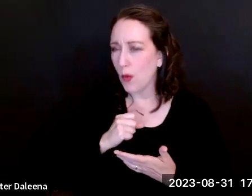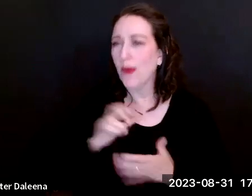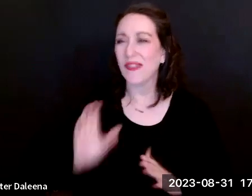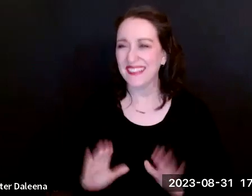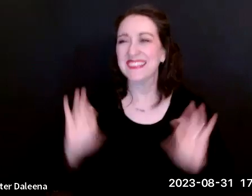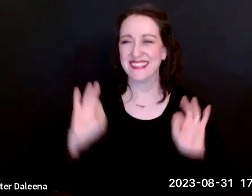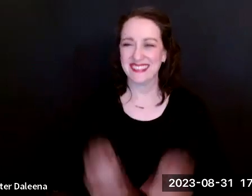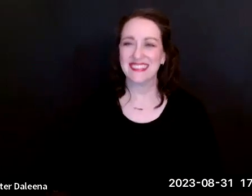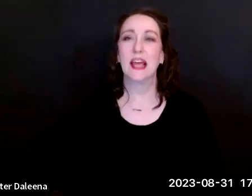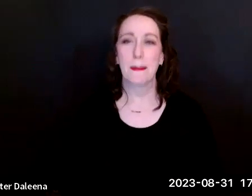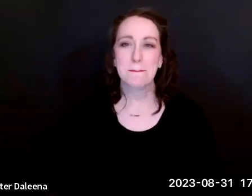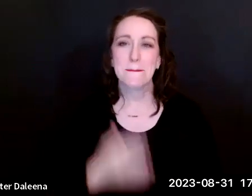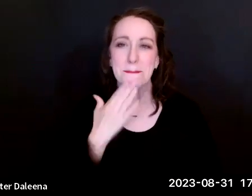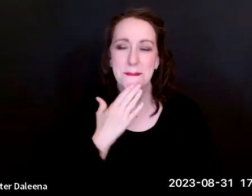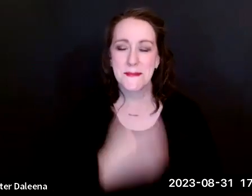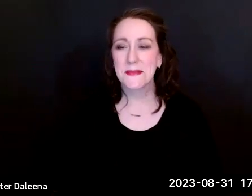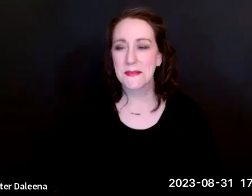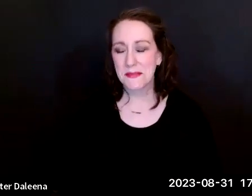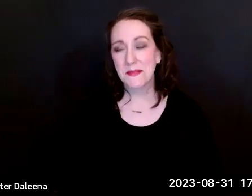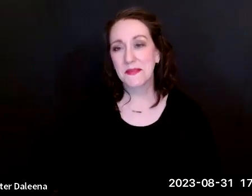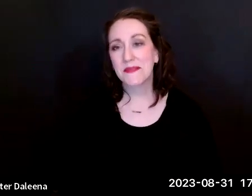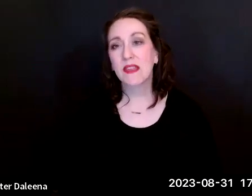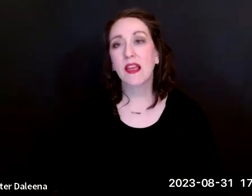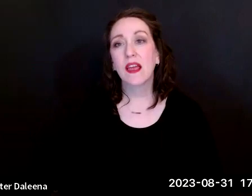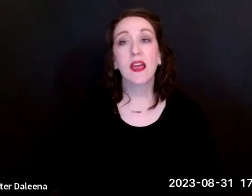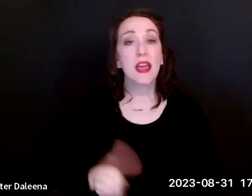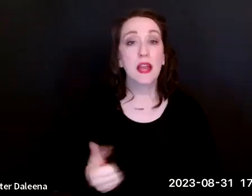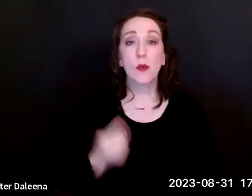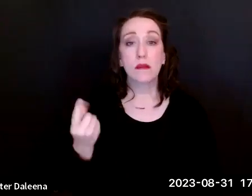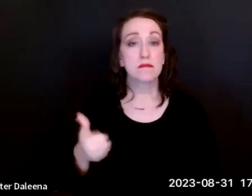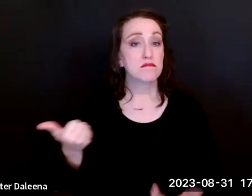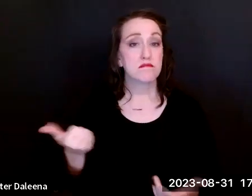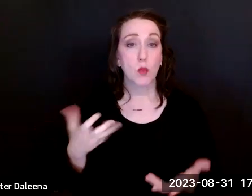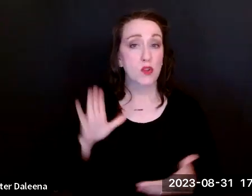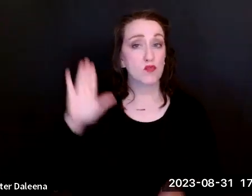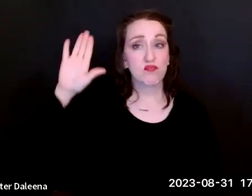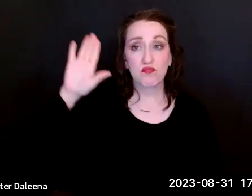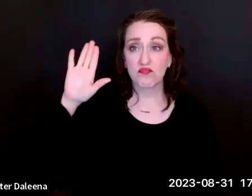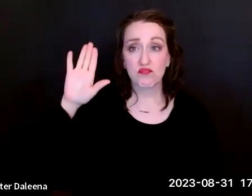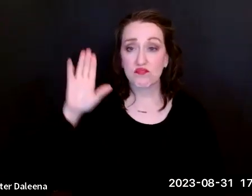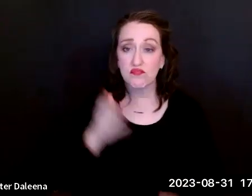thank you John um would anyone else like to raise your hand and share on this slide